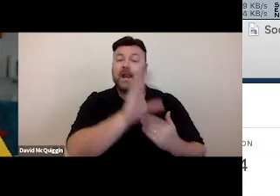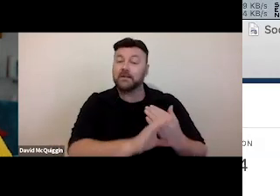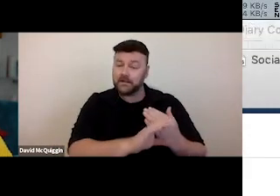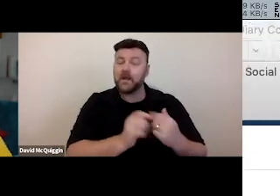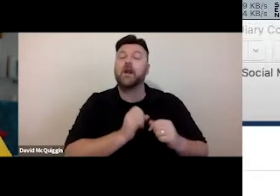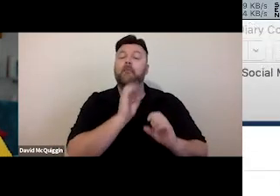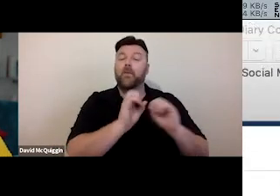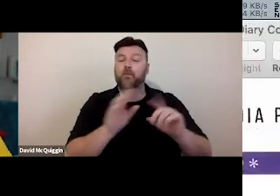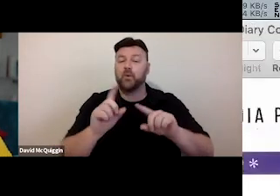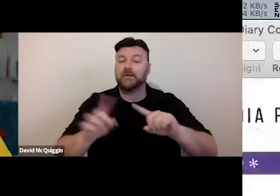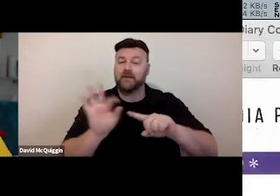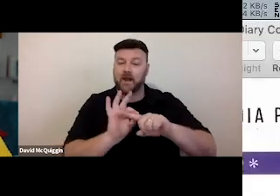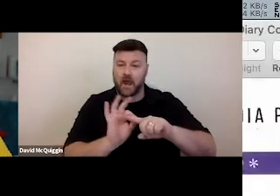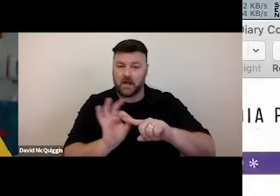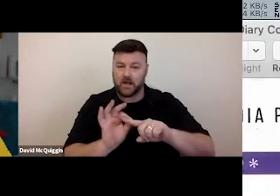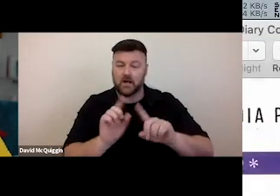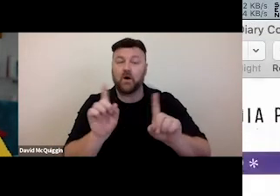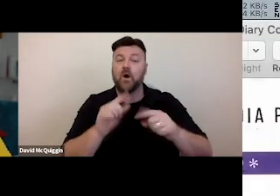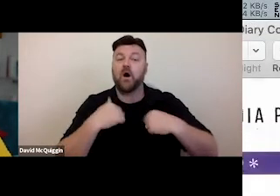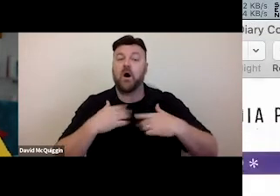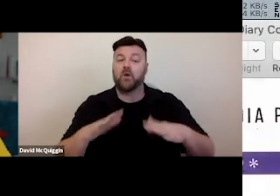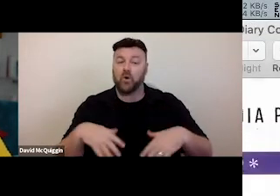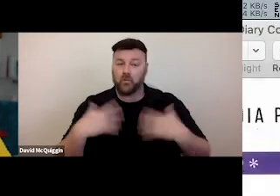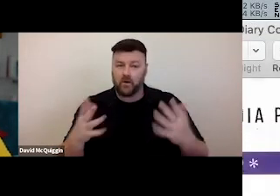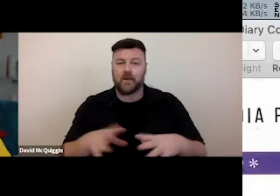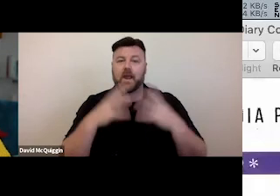What I don't want to see is that everything is a promotion.